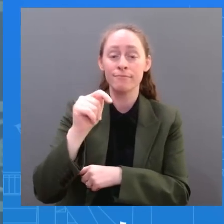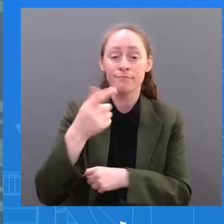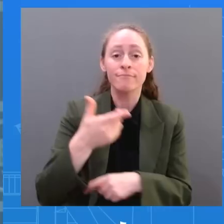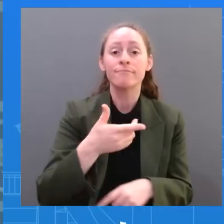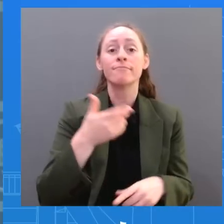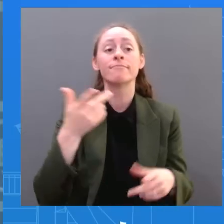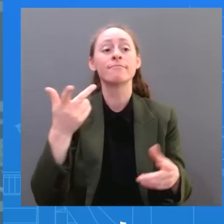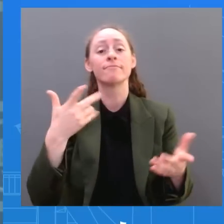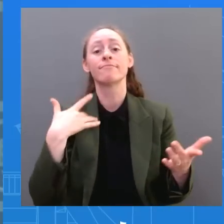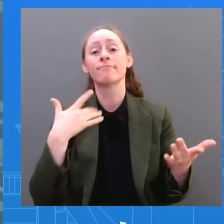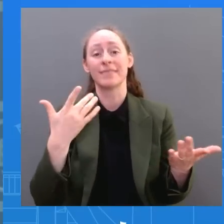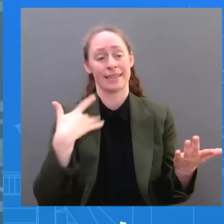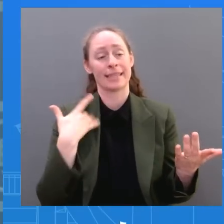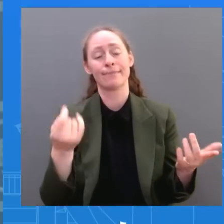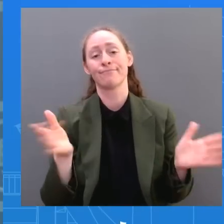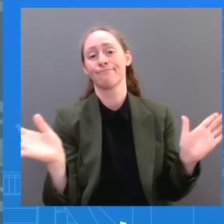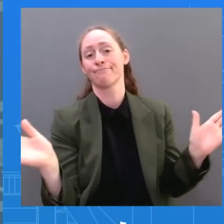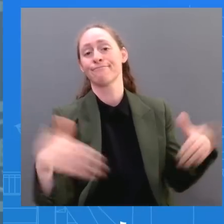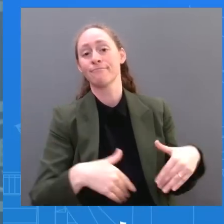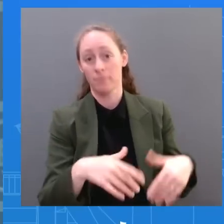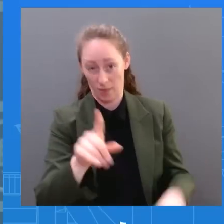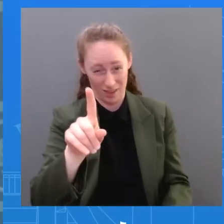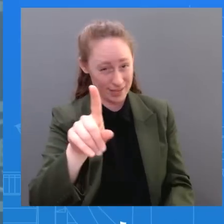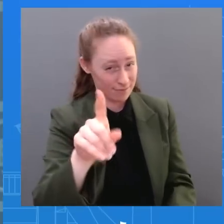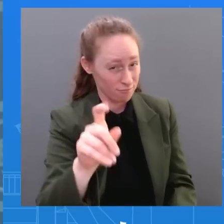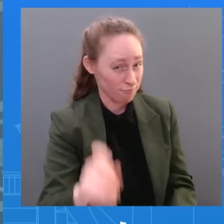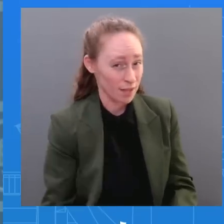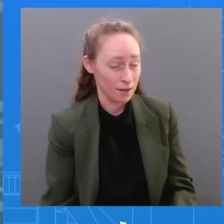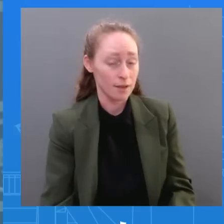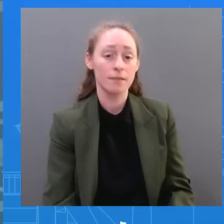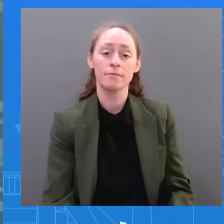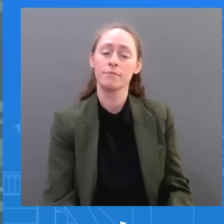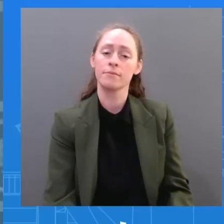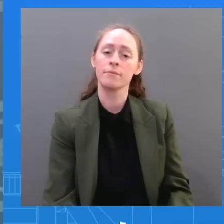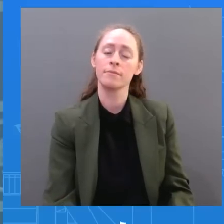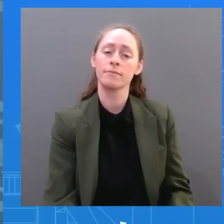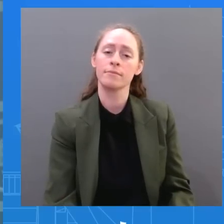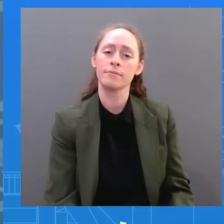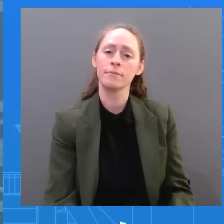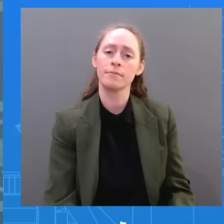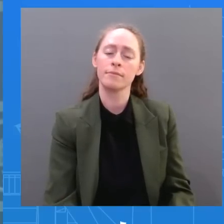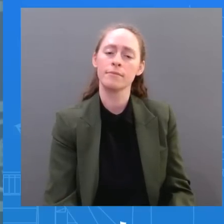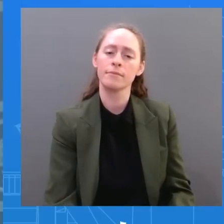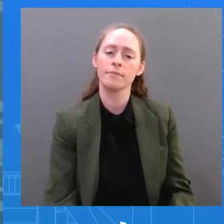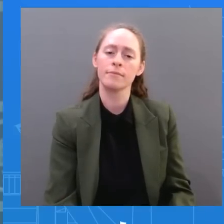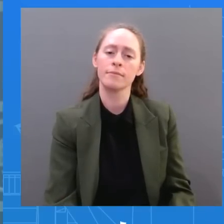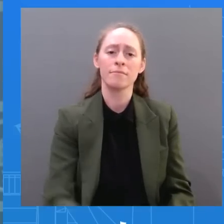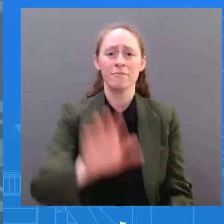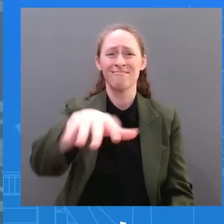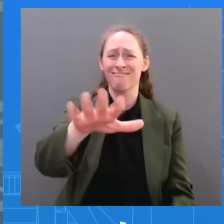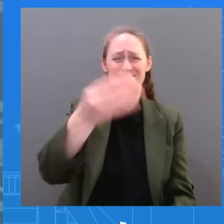the LGBTQ community, women, people of color -- he has fought for those communities